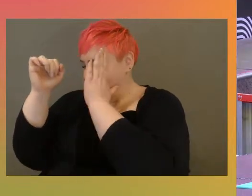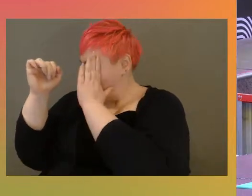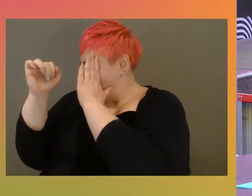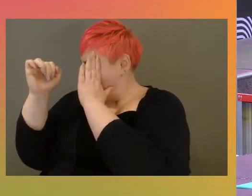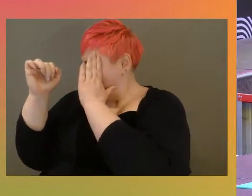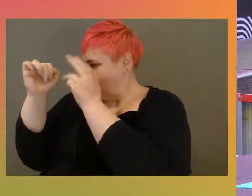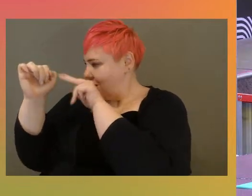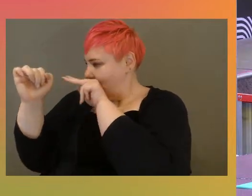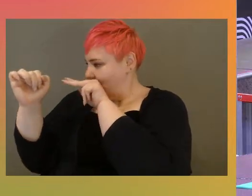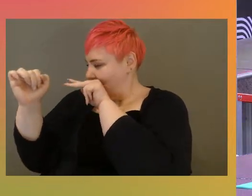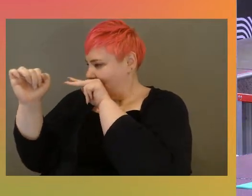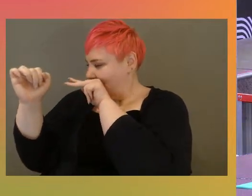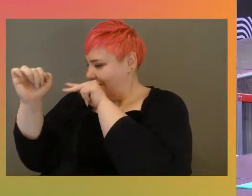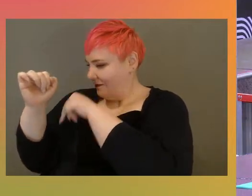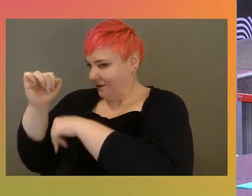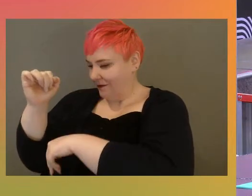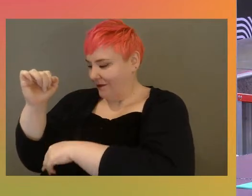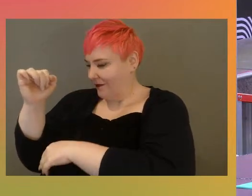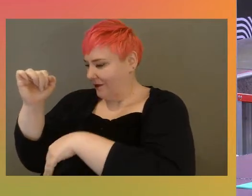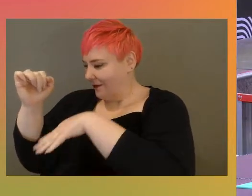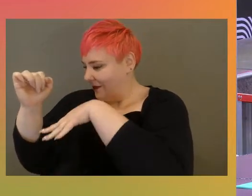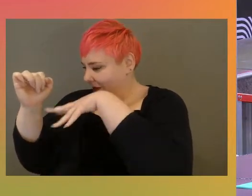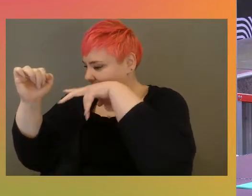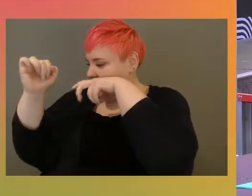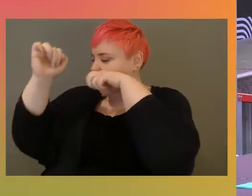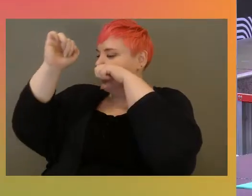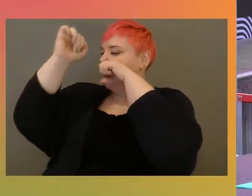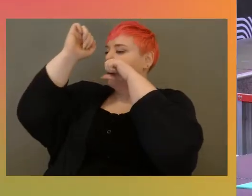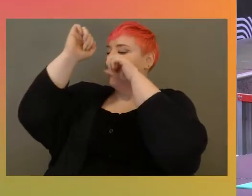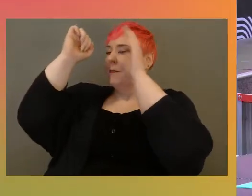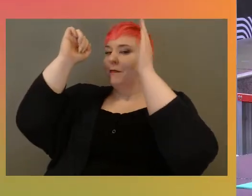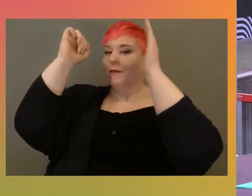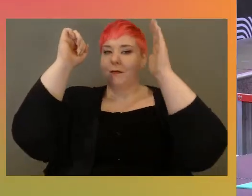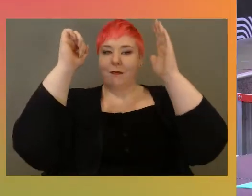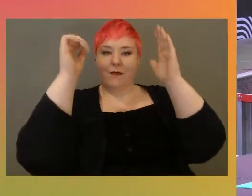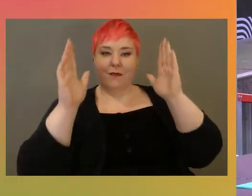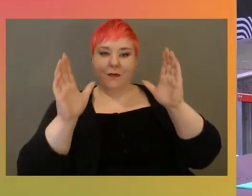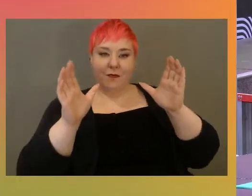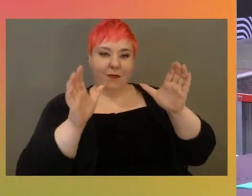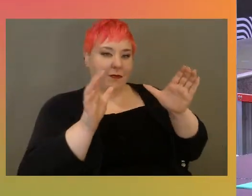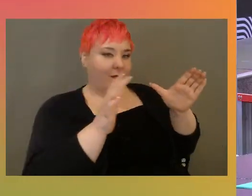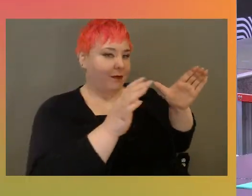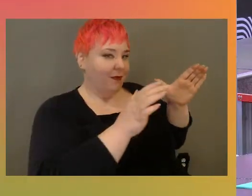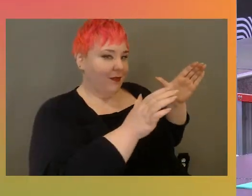TOWARDS THE RIGHT KNEE.